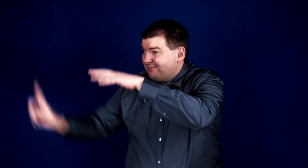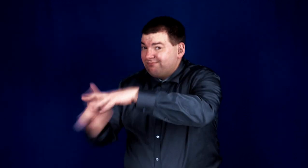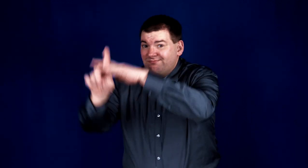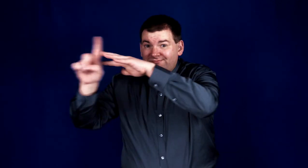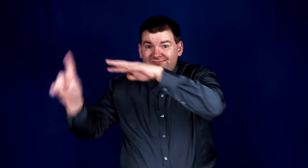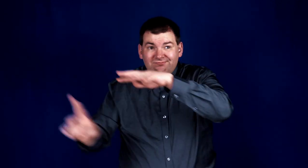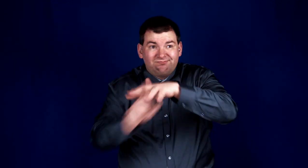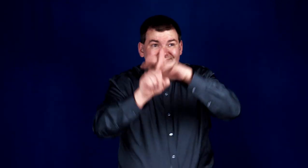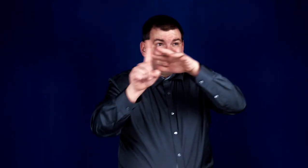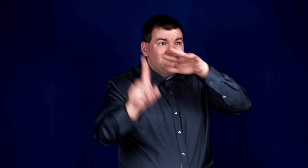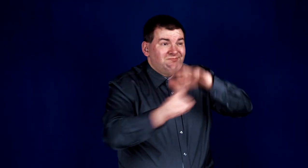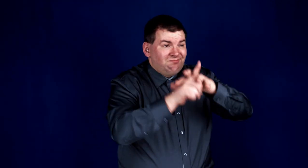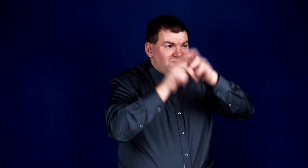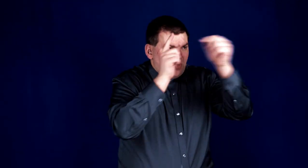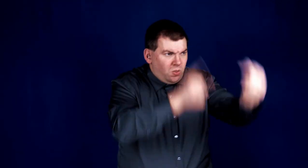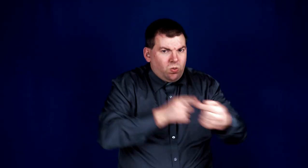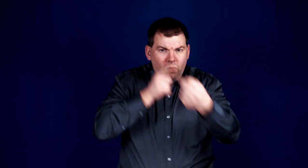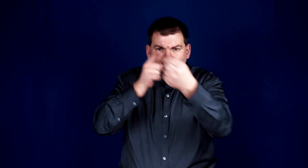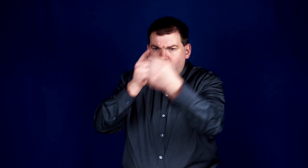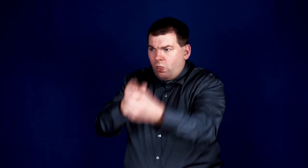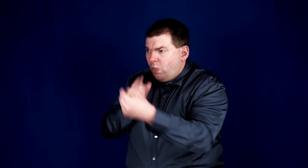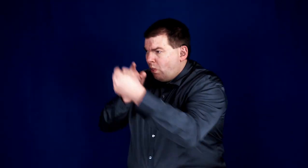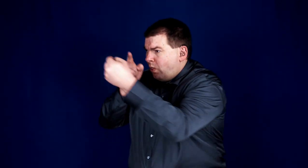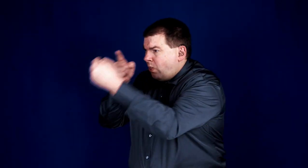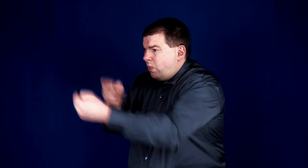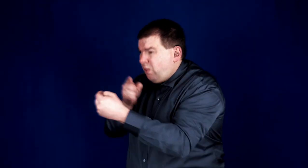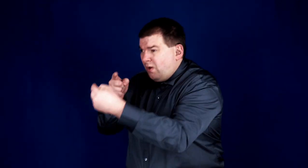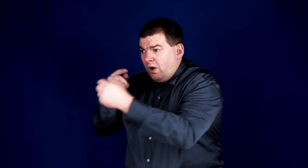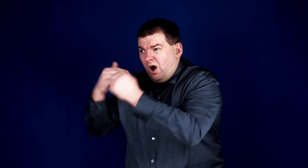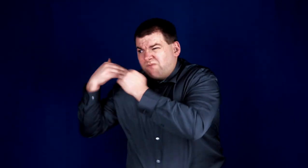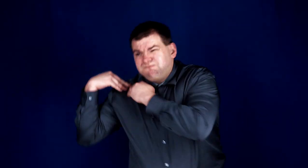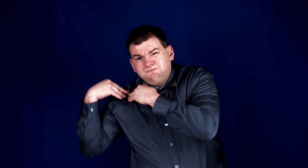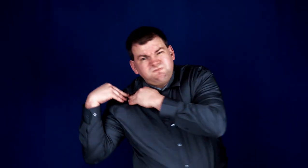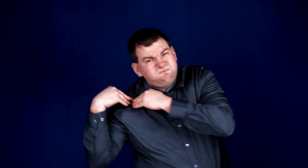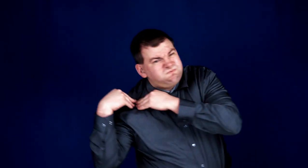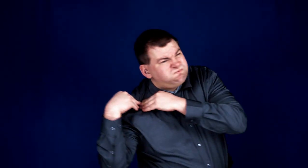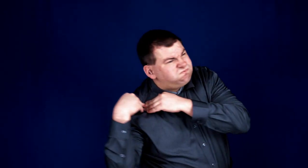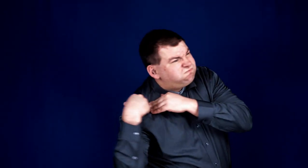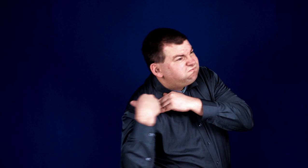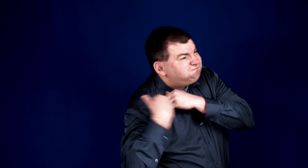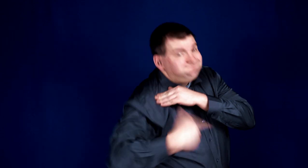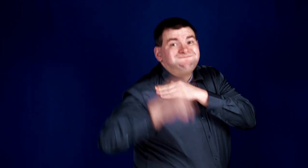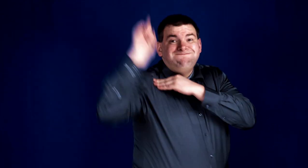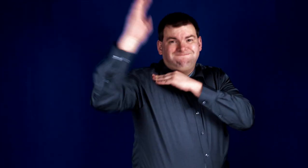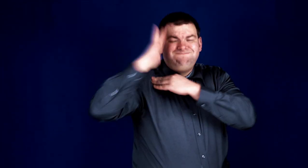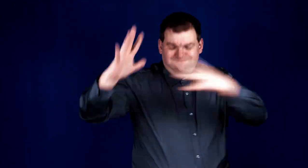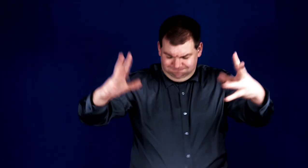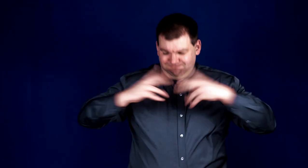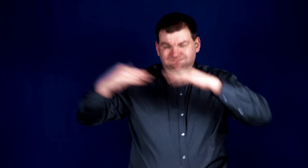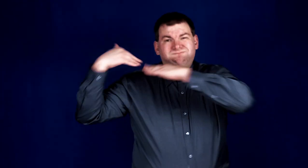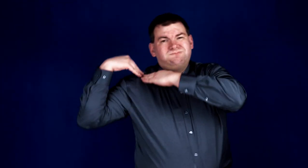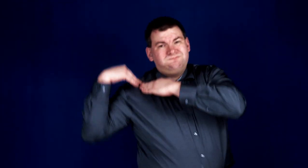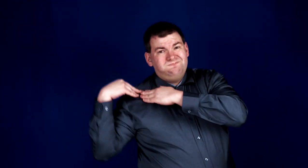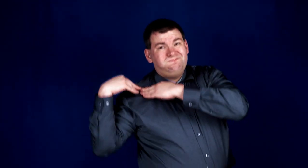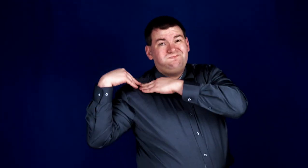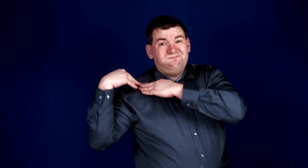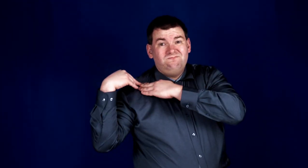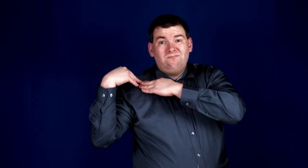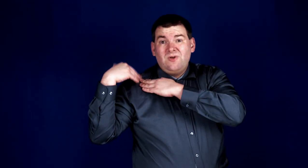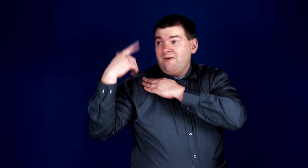Every cross, every care, every burden He'll bare.